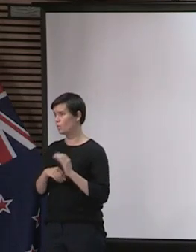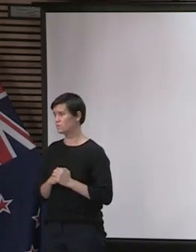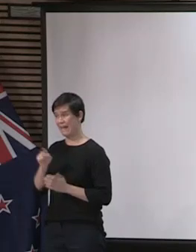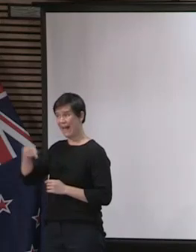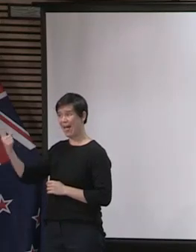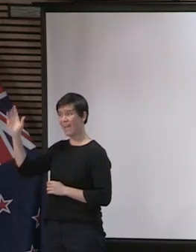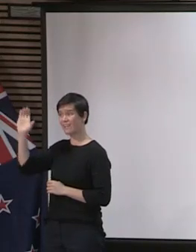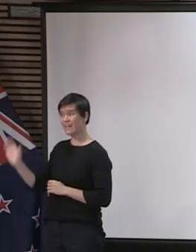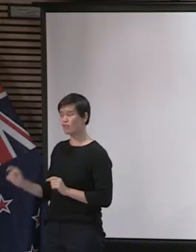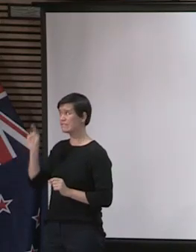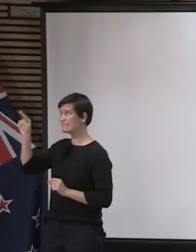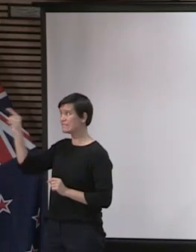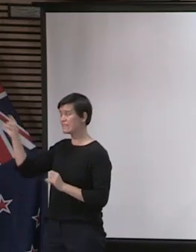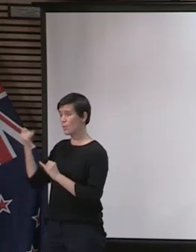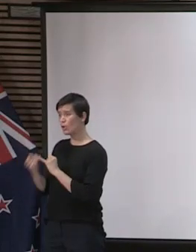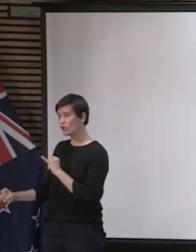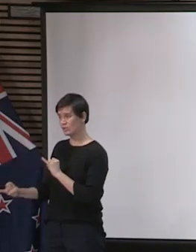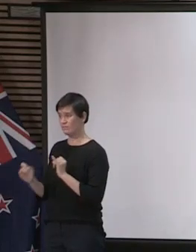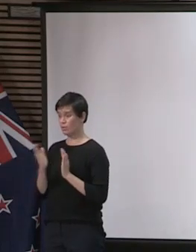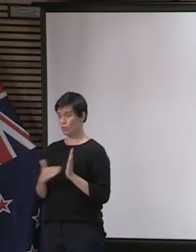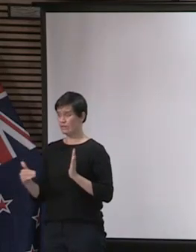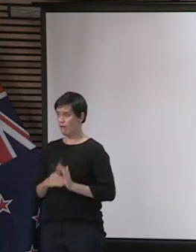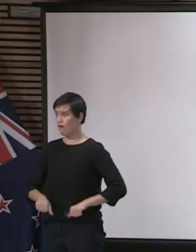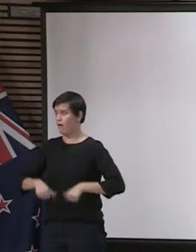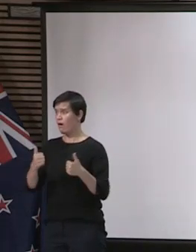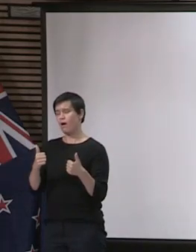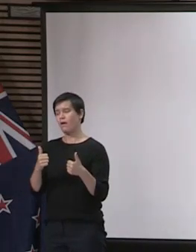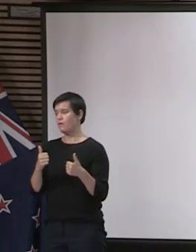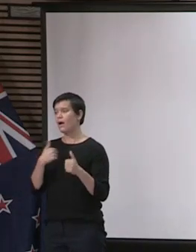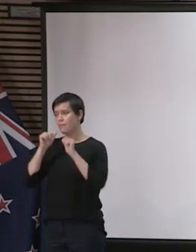of sticking with what has been an extraordinary ask. Compared to the rest of the world, we